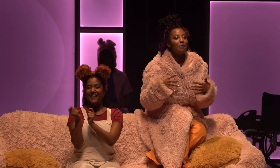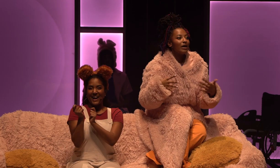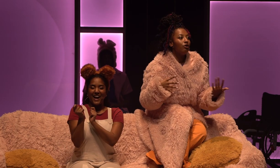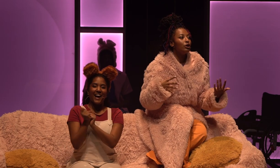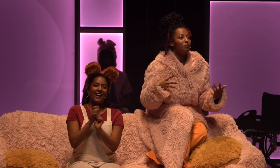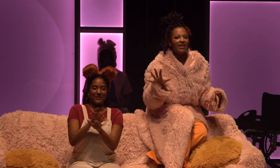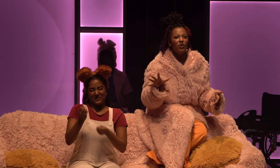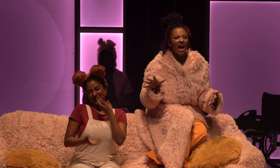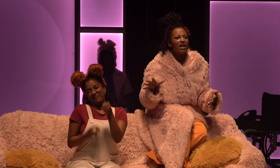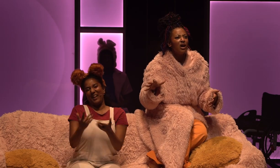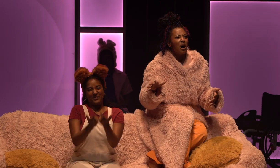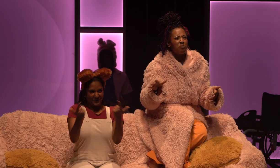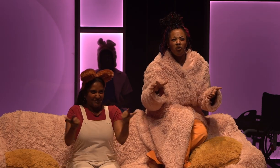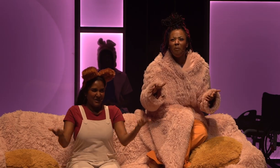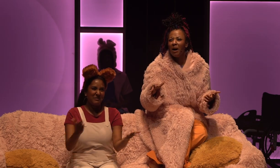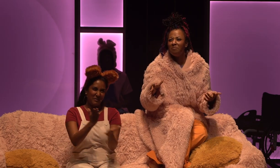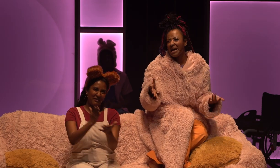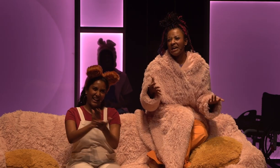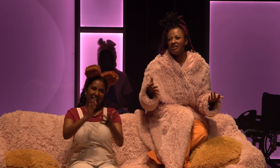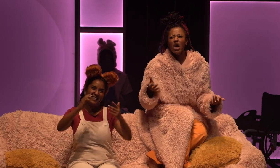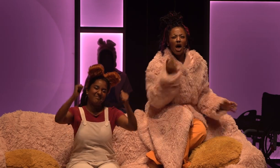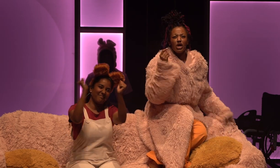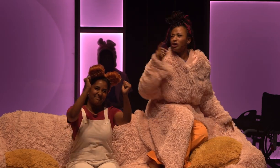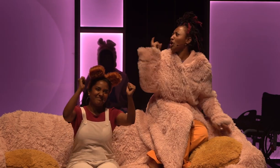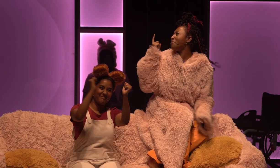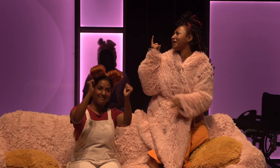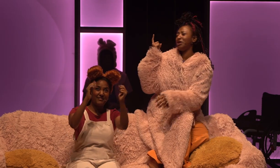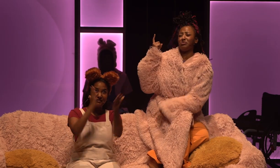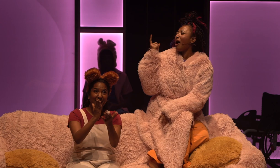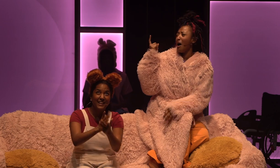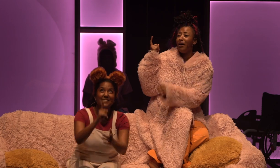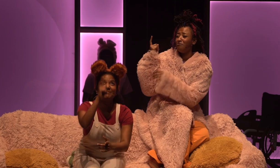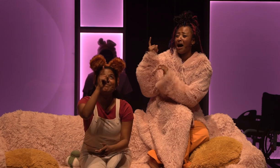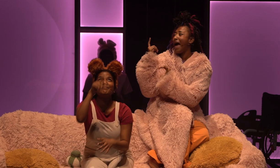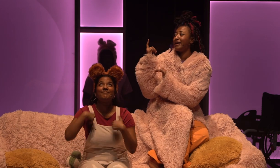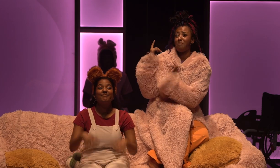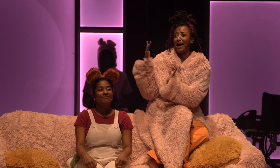crude but they were like proper banging, like 2 metres, right above my head,